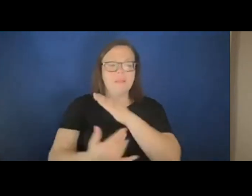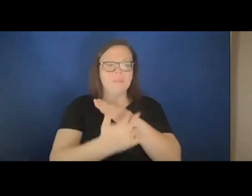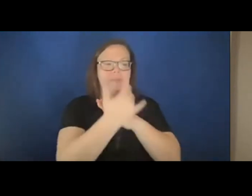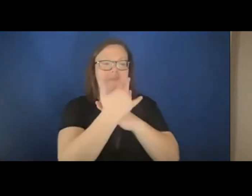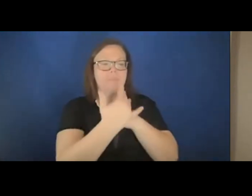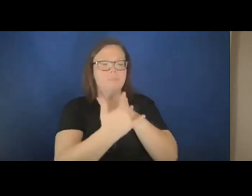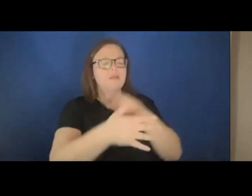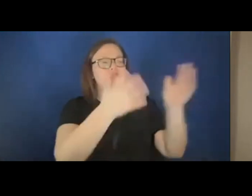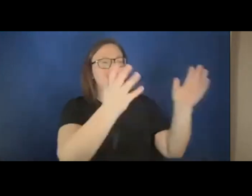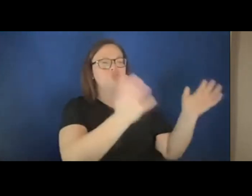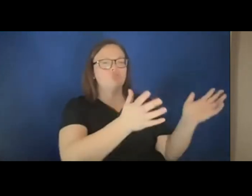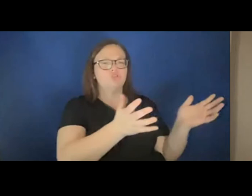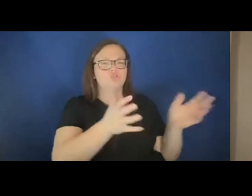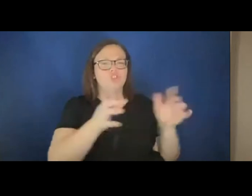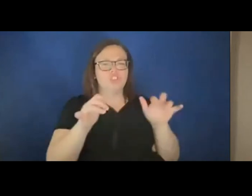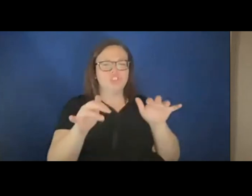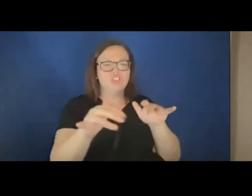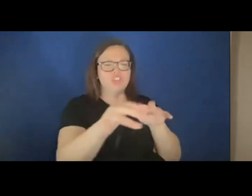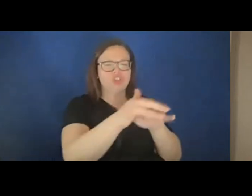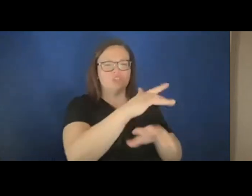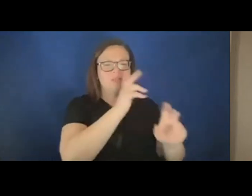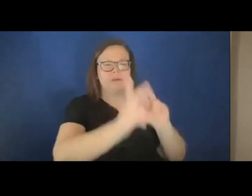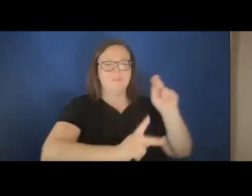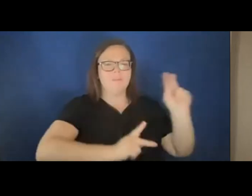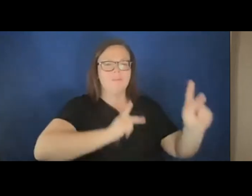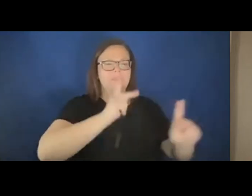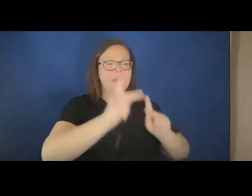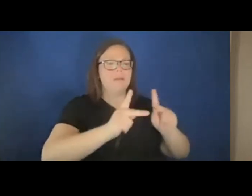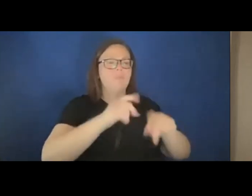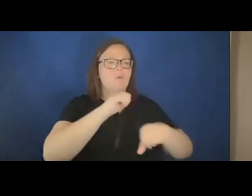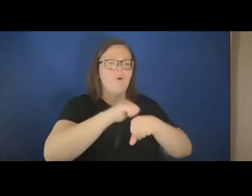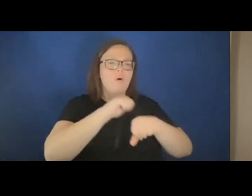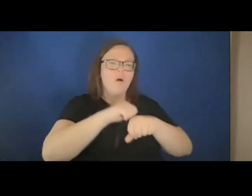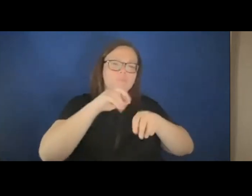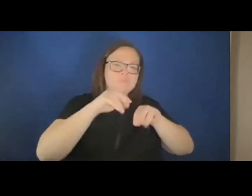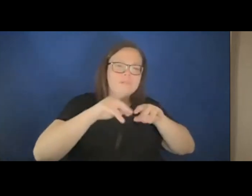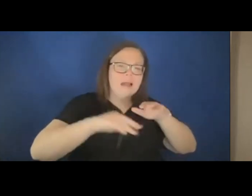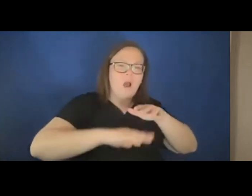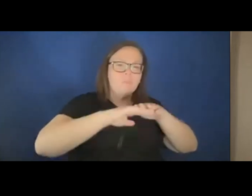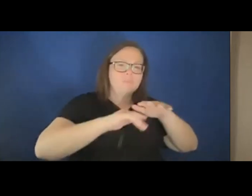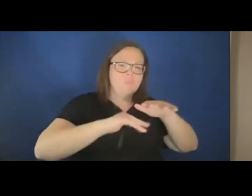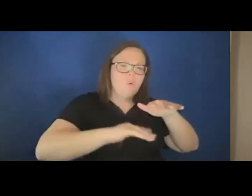conversations pebbles started to pour into holes and waves came in like horses.